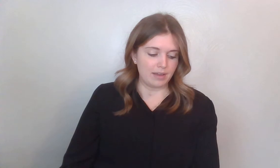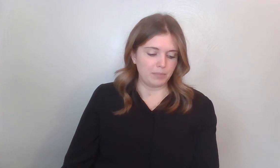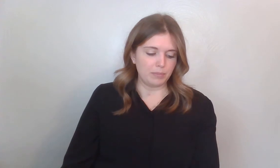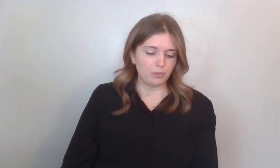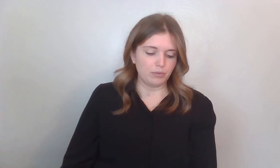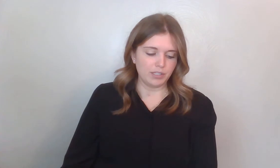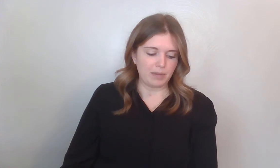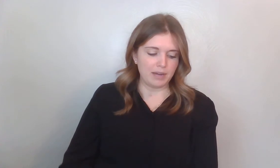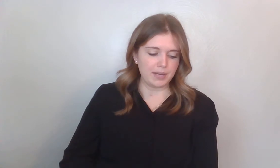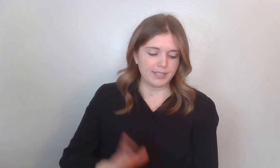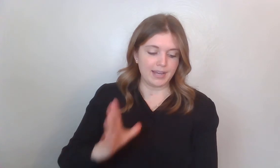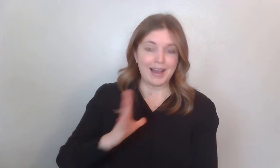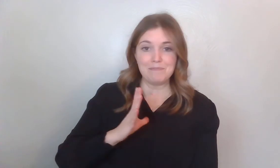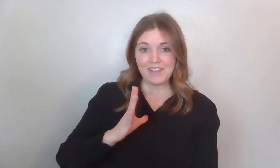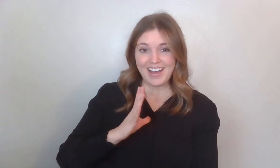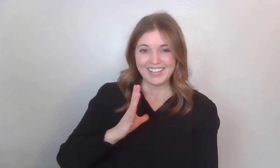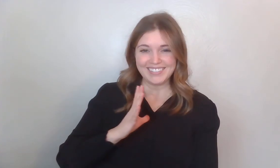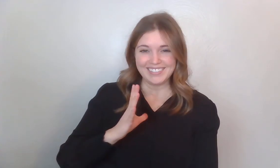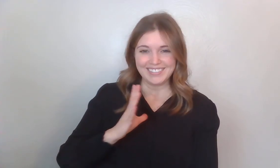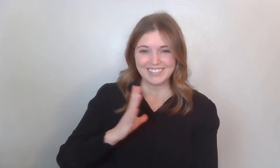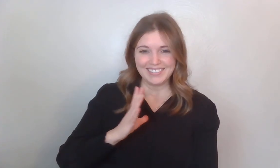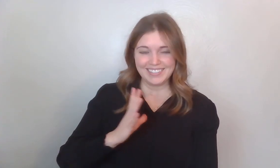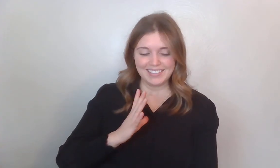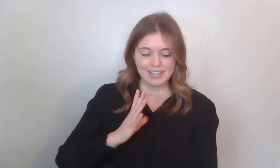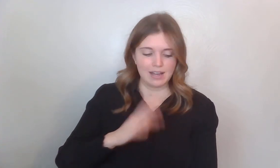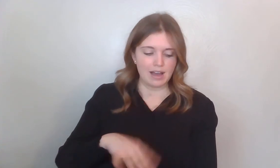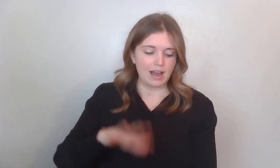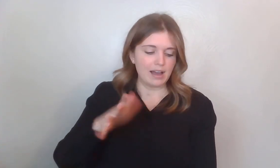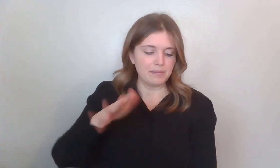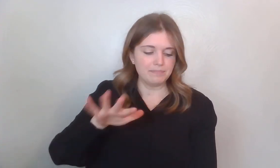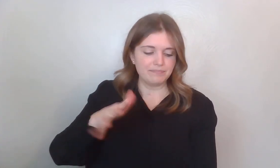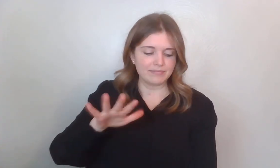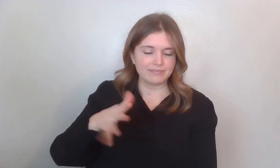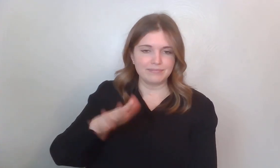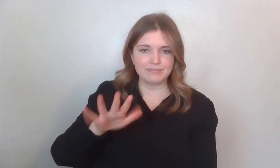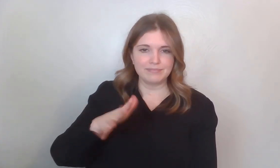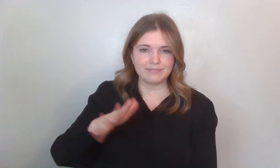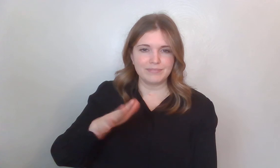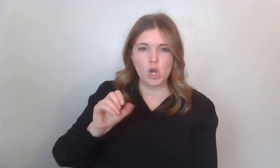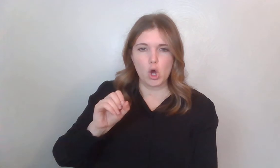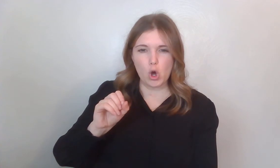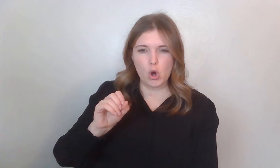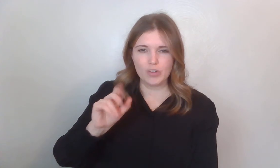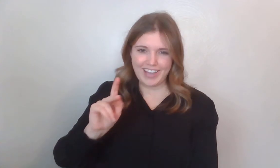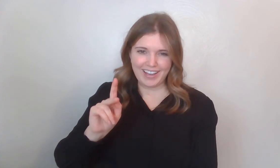And people would respond by saying I'M' FINE I'M O-K